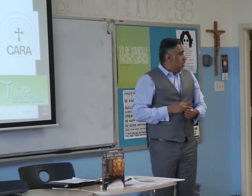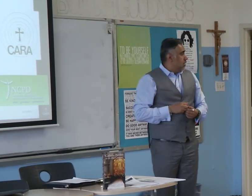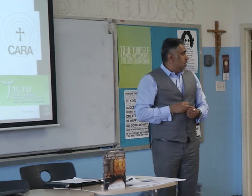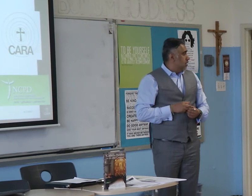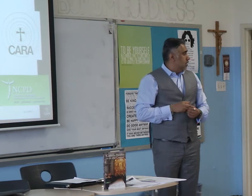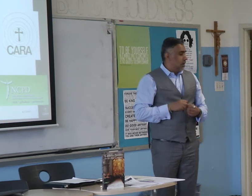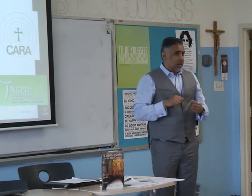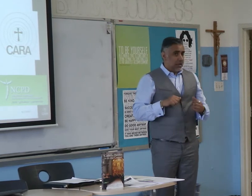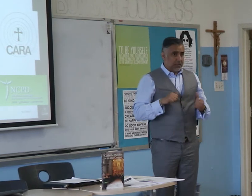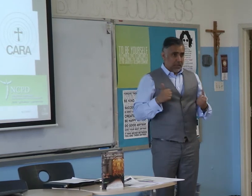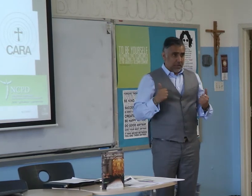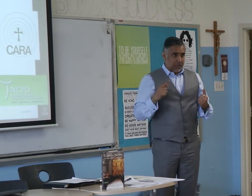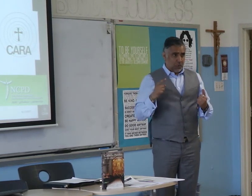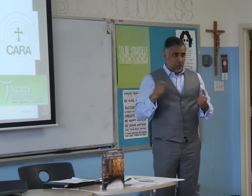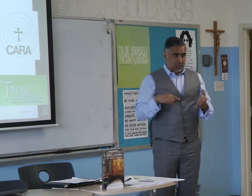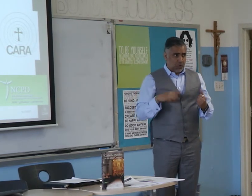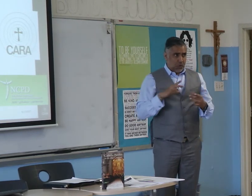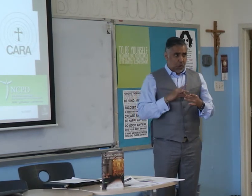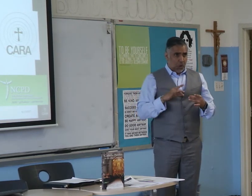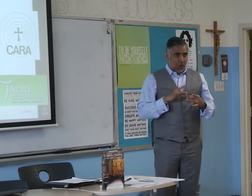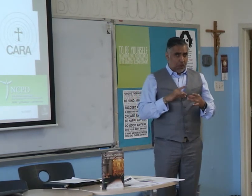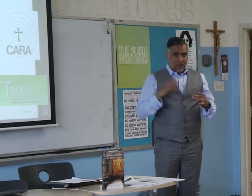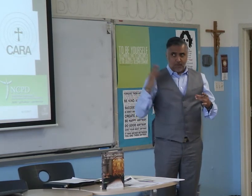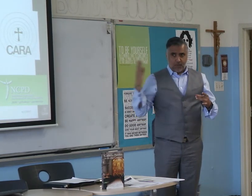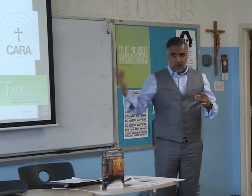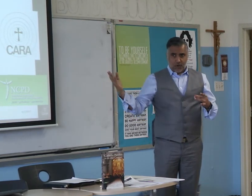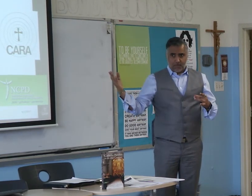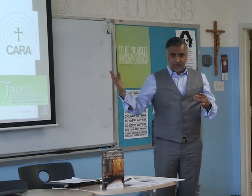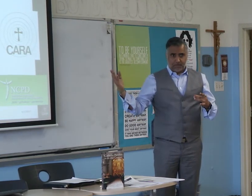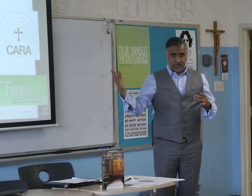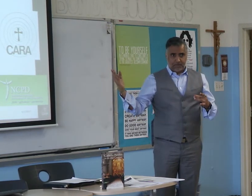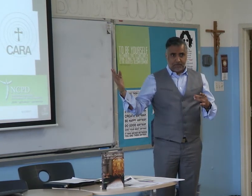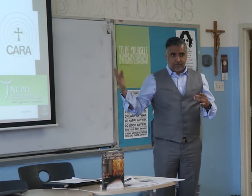[Host: are there any other questions or comments for Father Tom?]